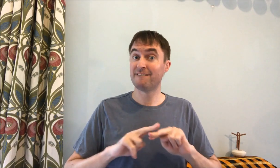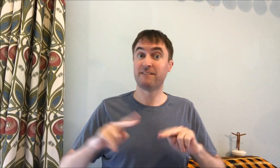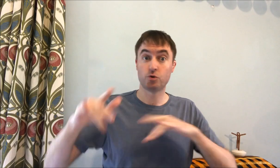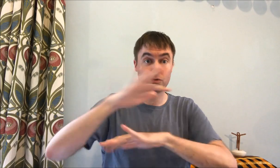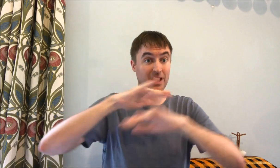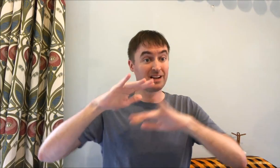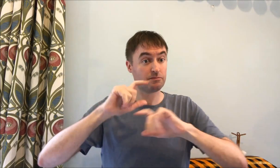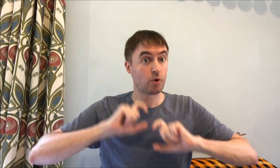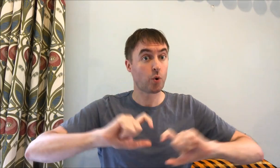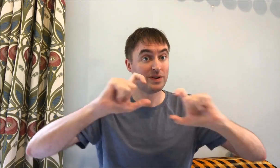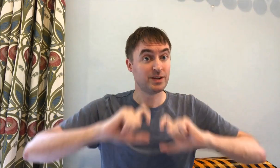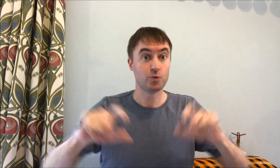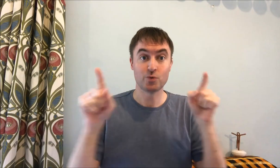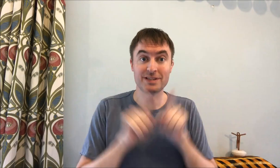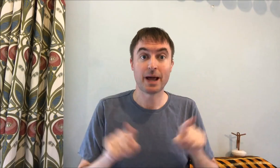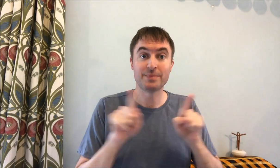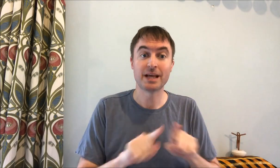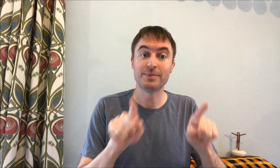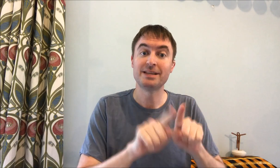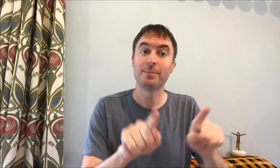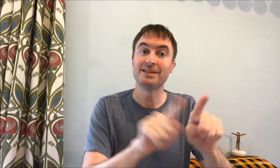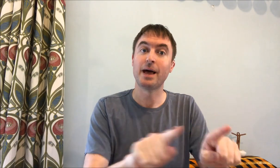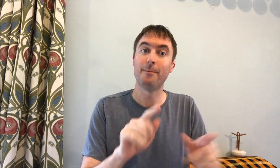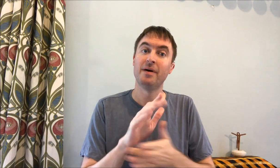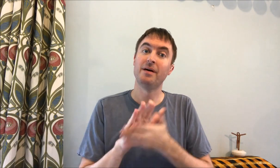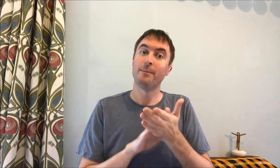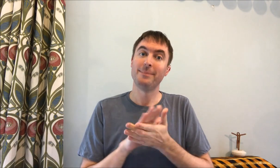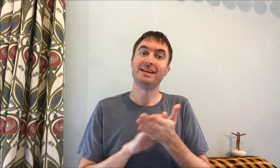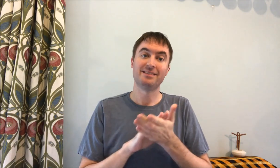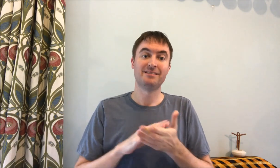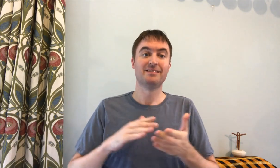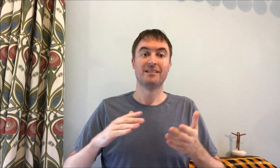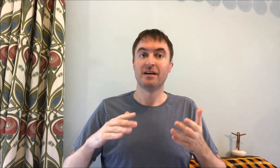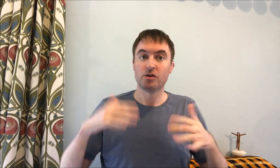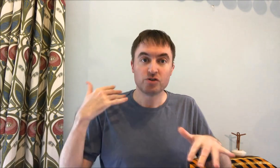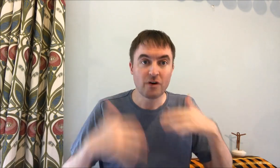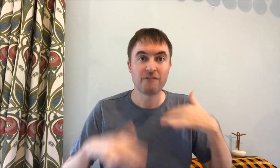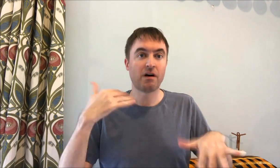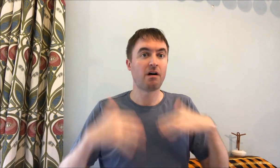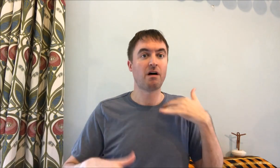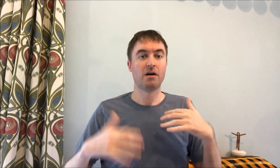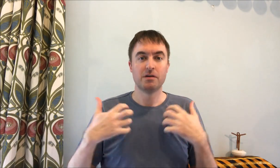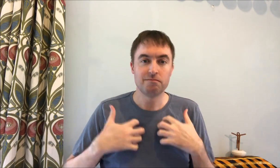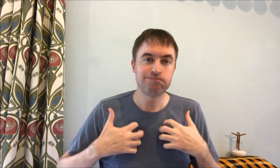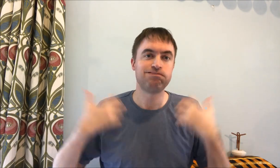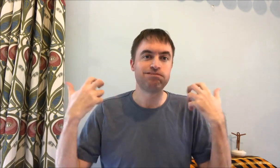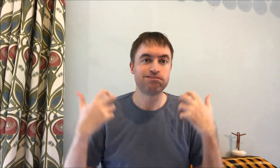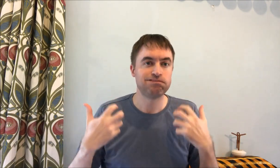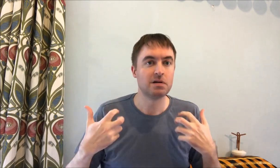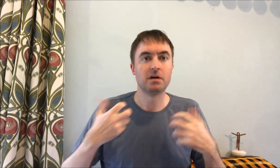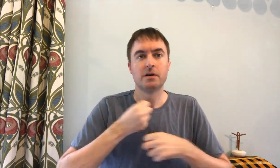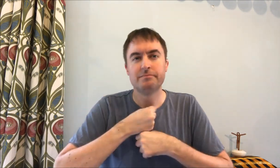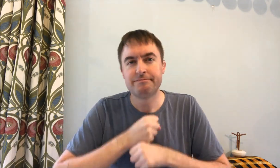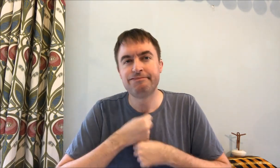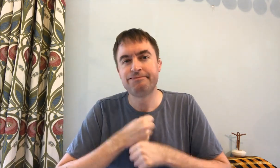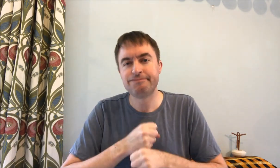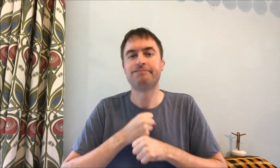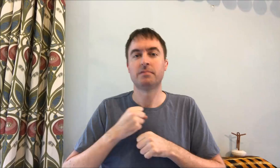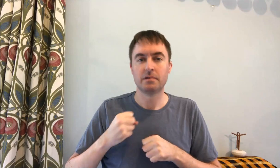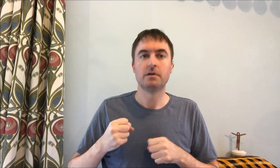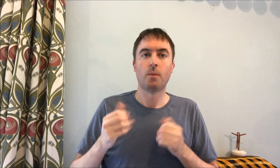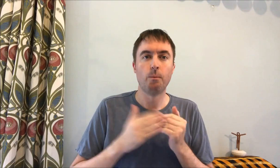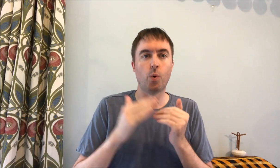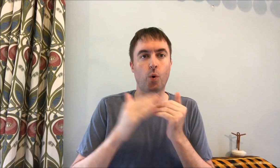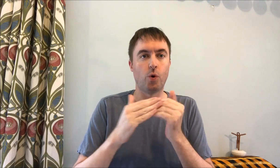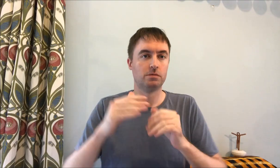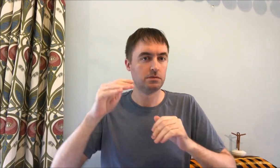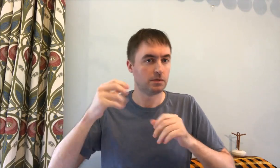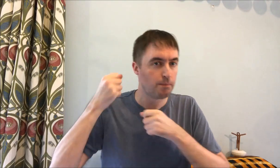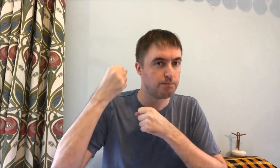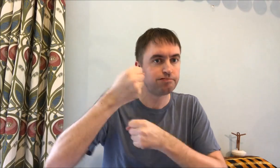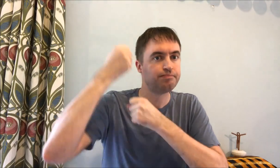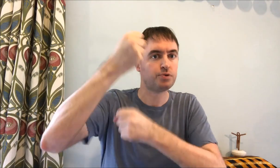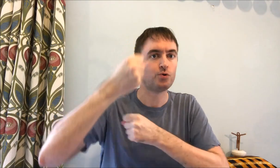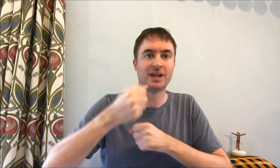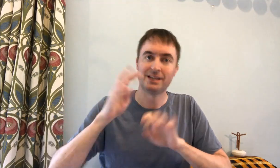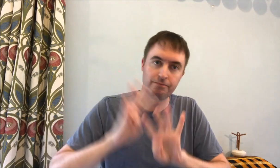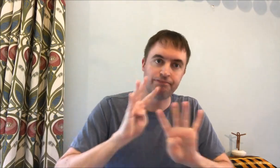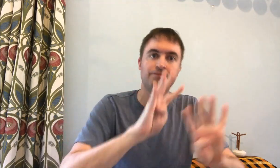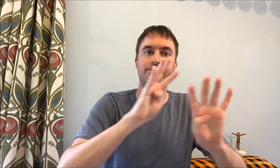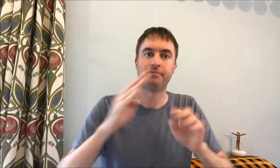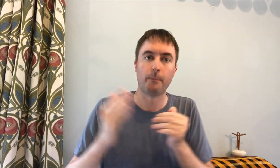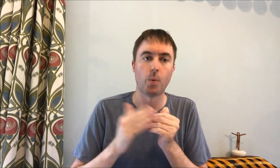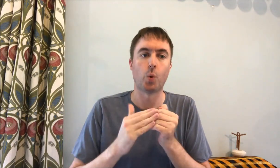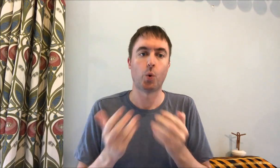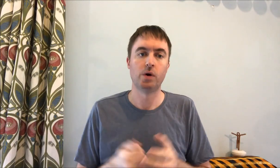If we continue the way we have been, people will continue to suffer. Levels of anger and despair will increase, and there will be more protests.